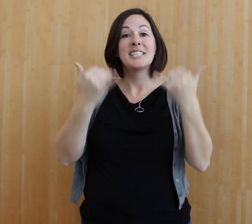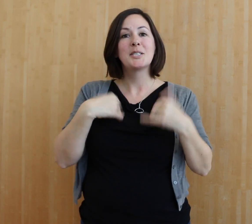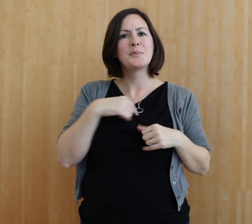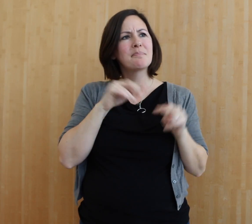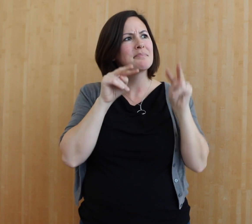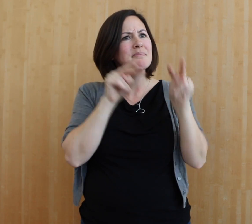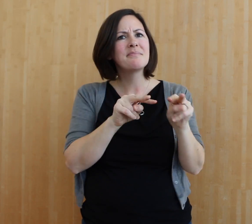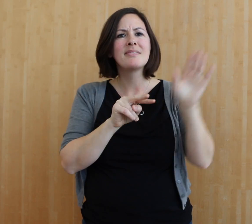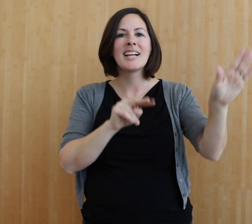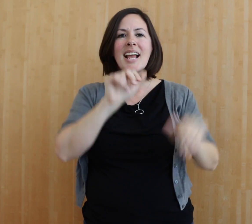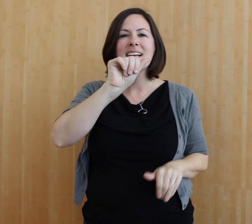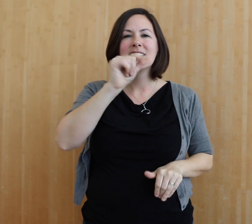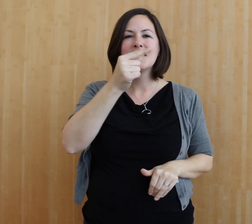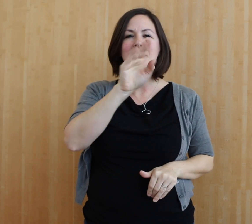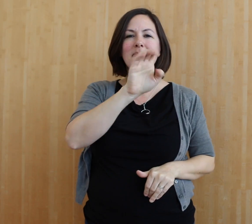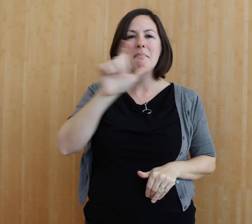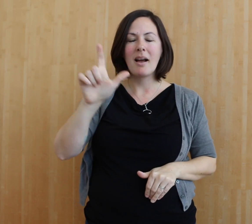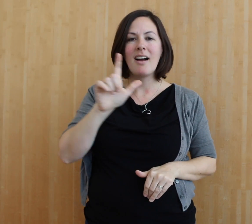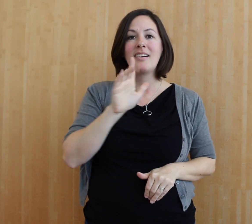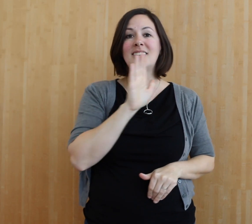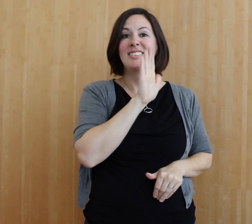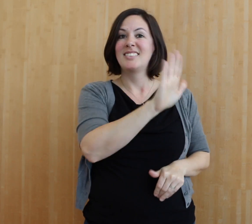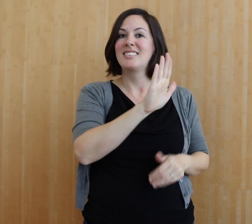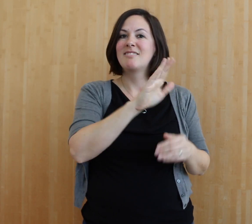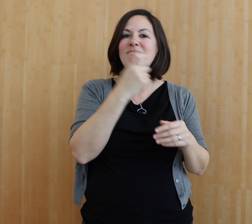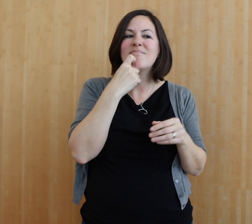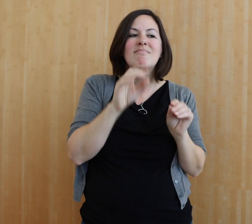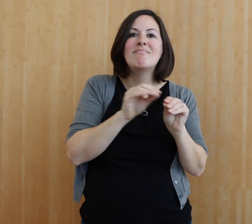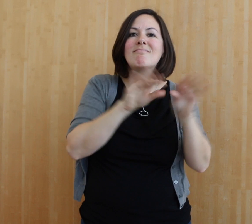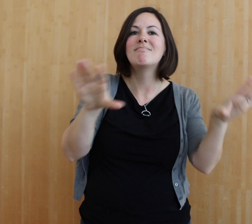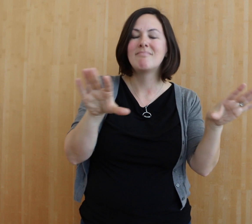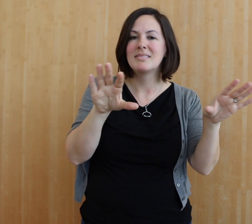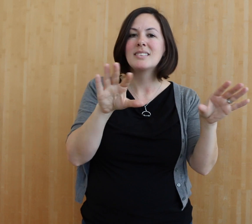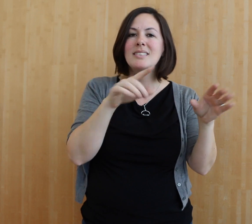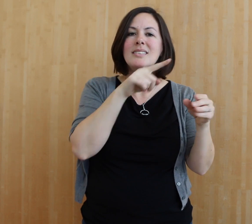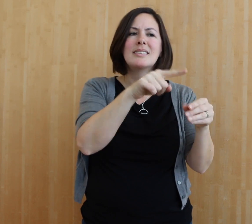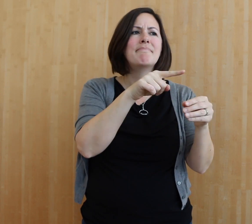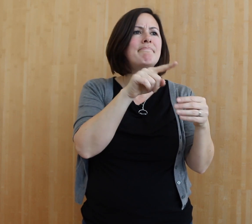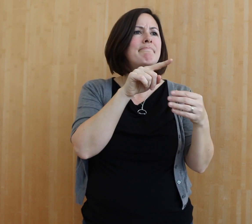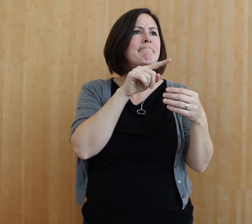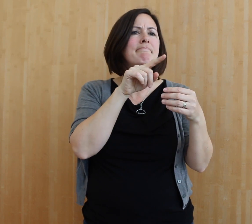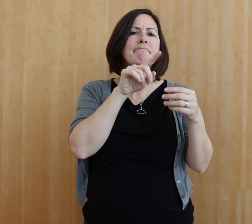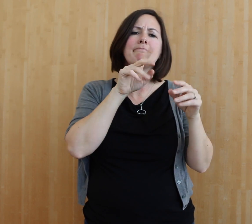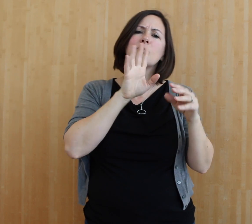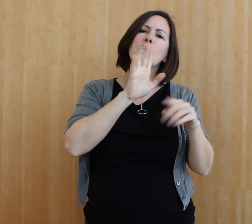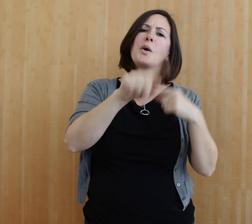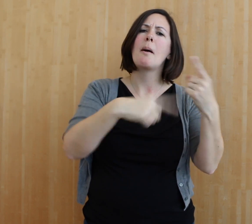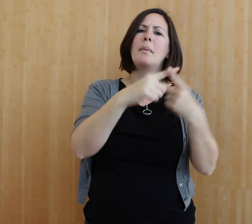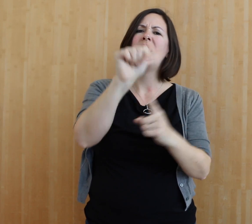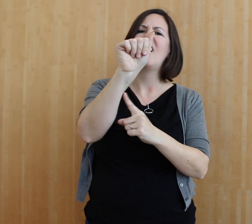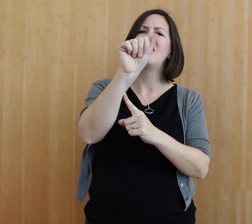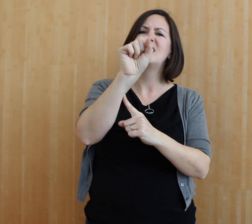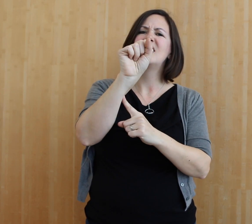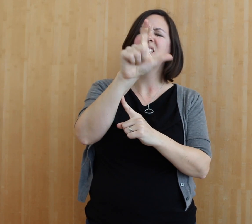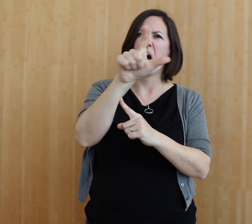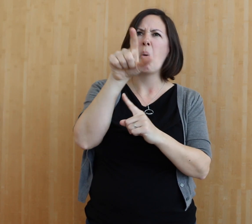Now we will turn to the recent statement about ASL put forth by the Alexander Graham Bell Association.